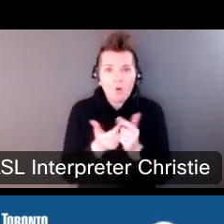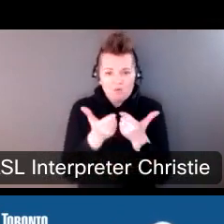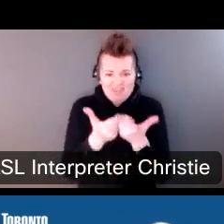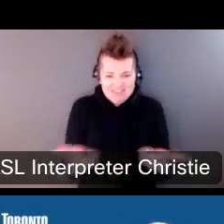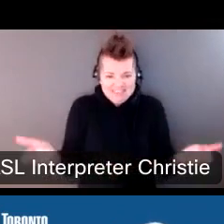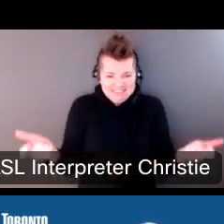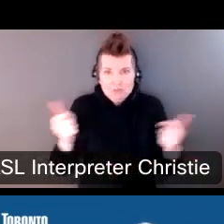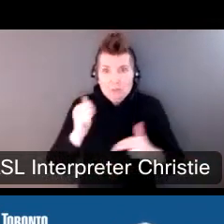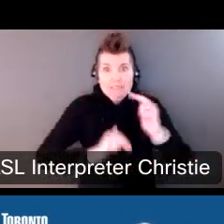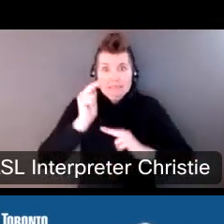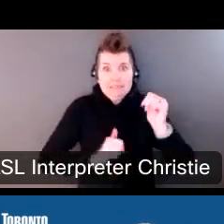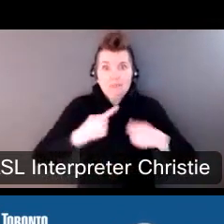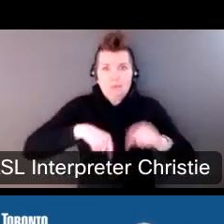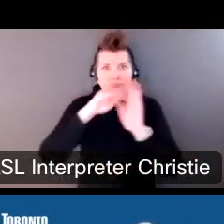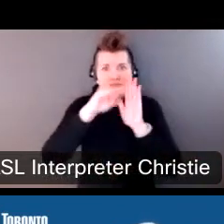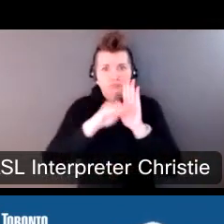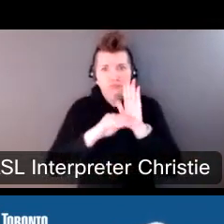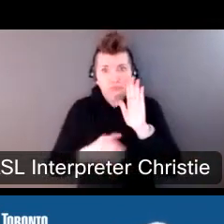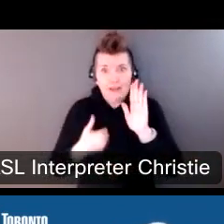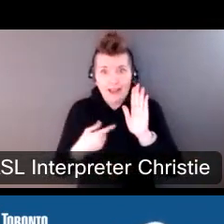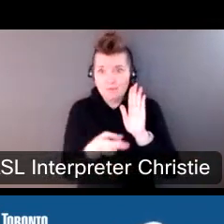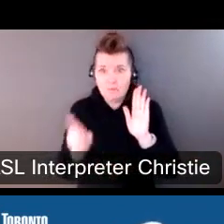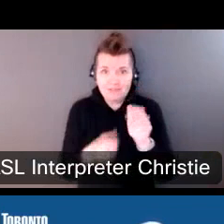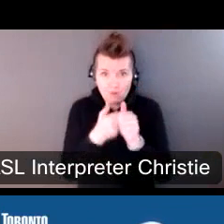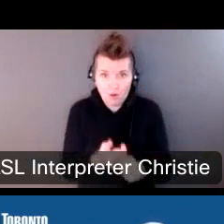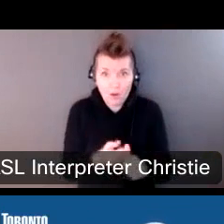Once that's been met and approved, permits are issued.